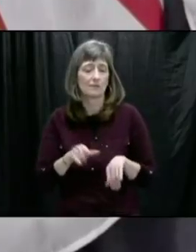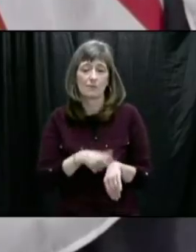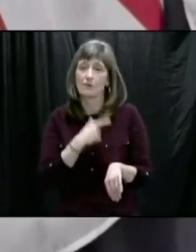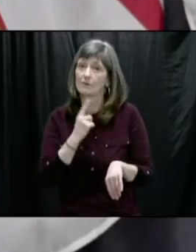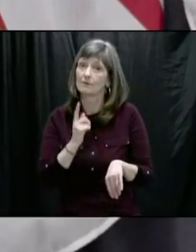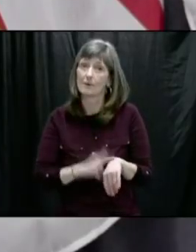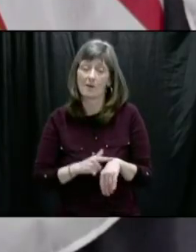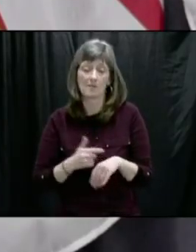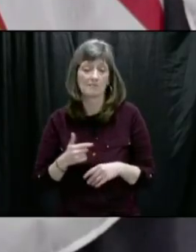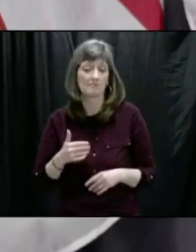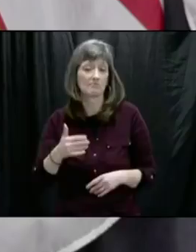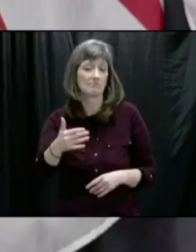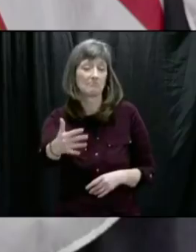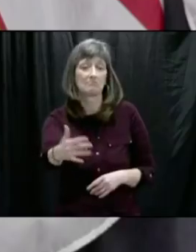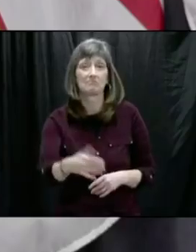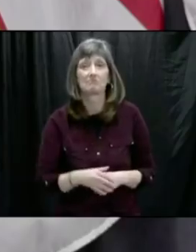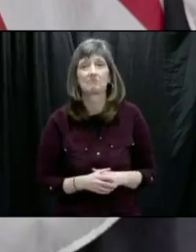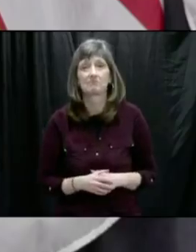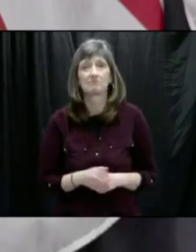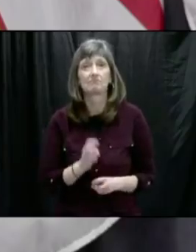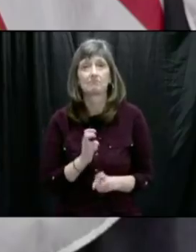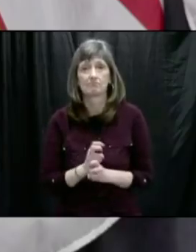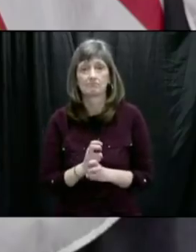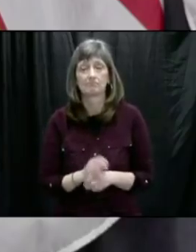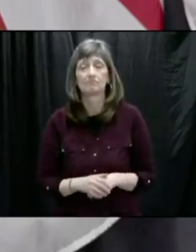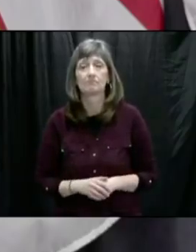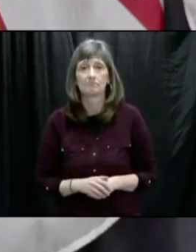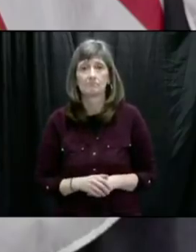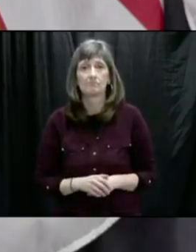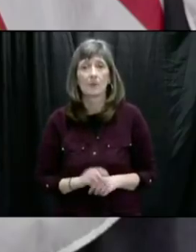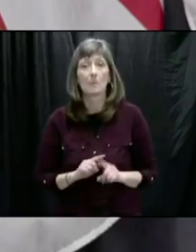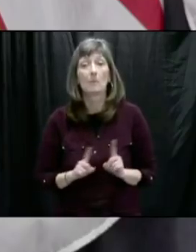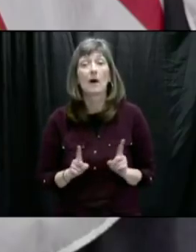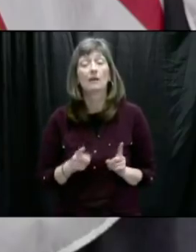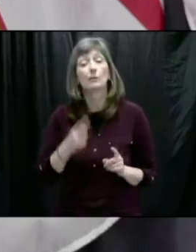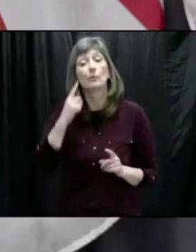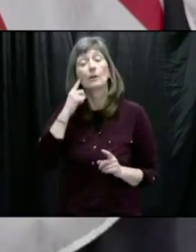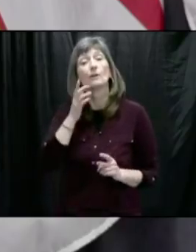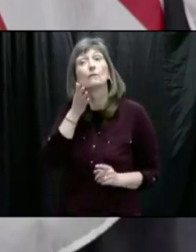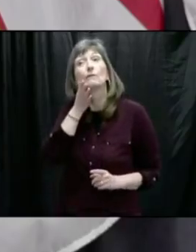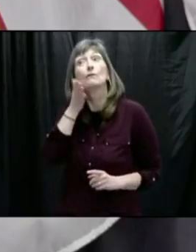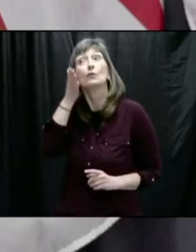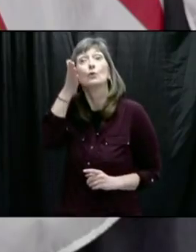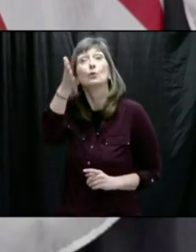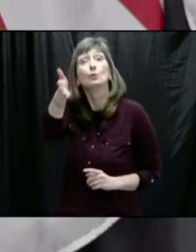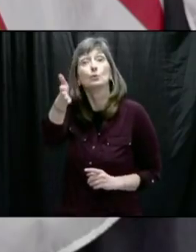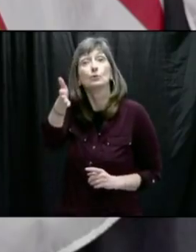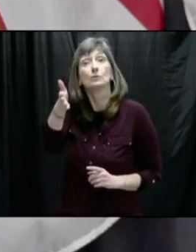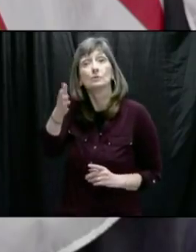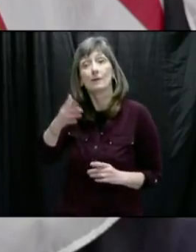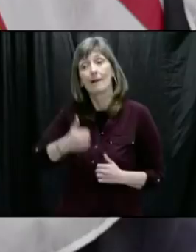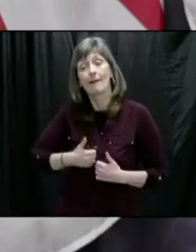AND I KNOW IT'S HARD.